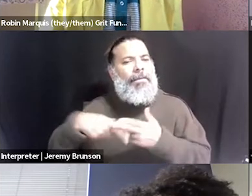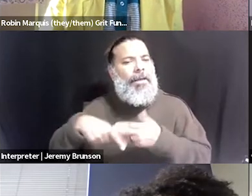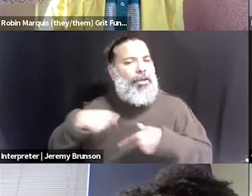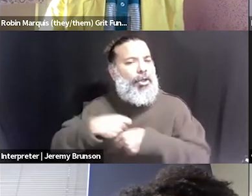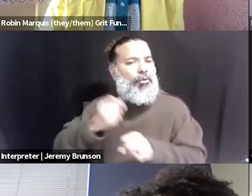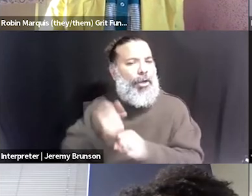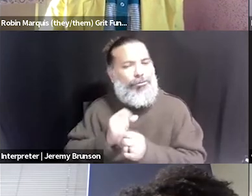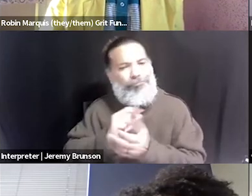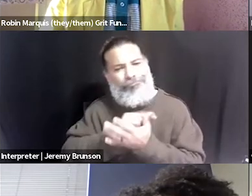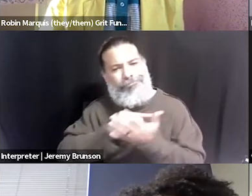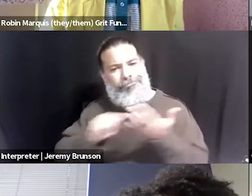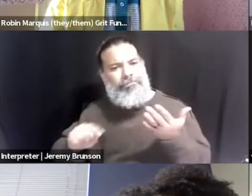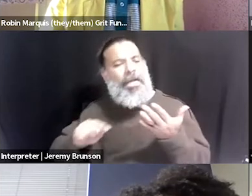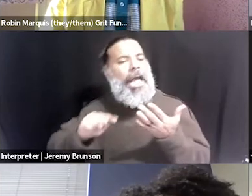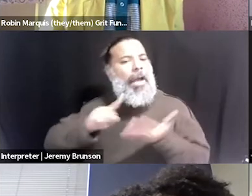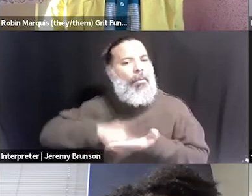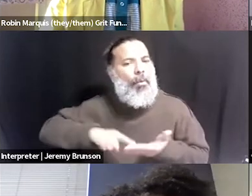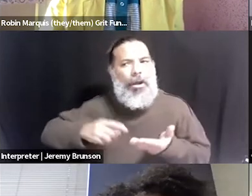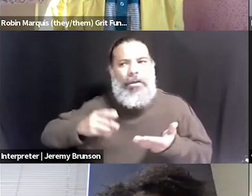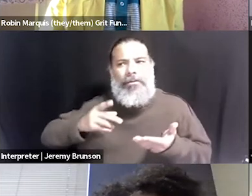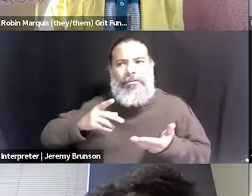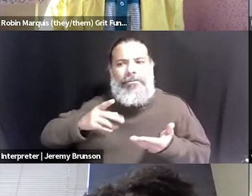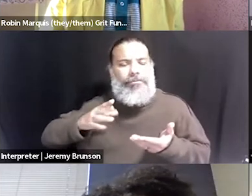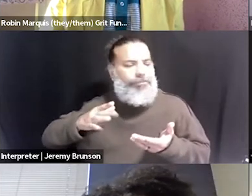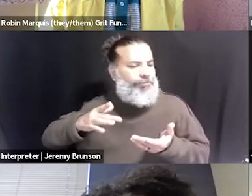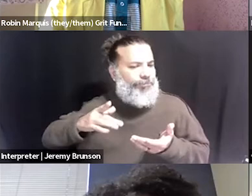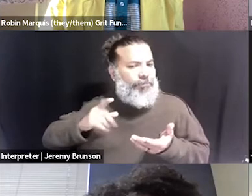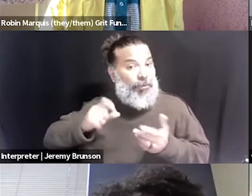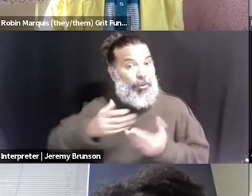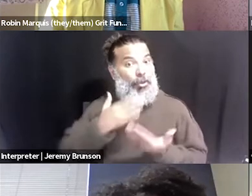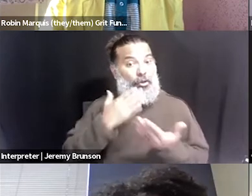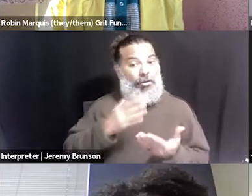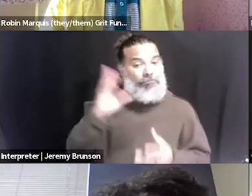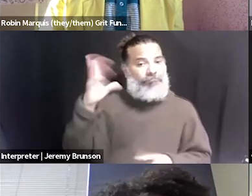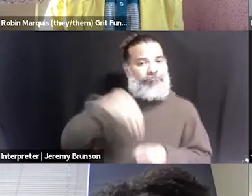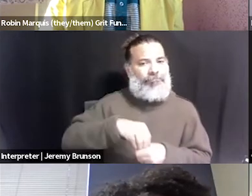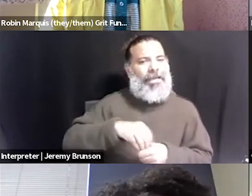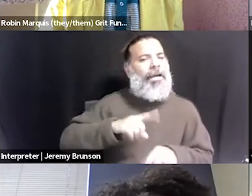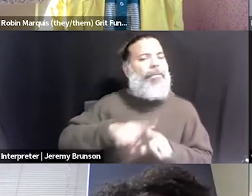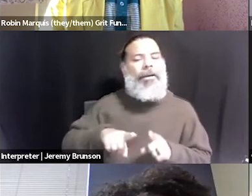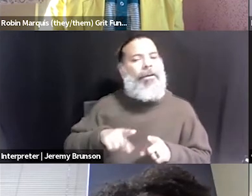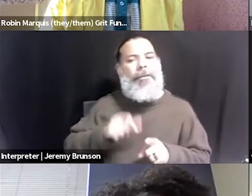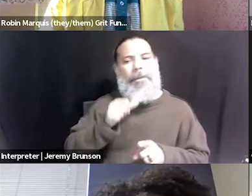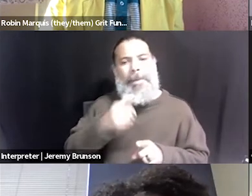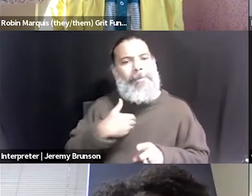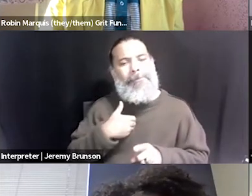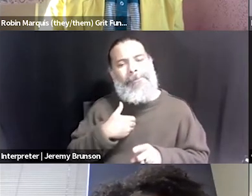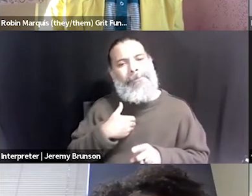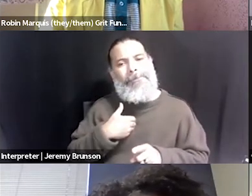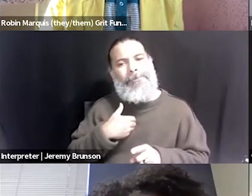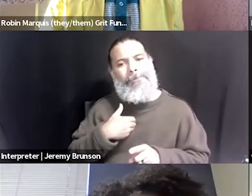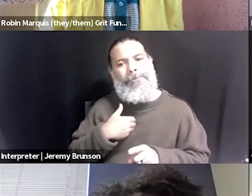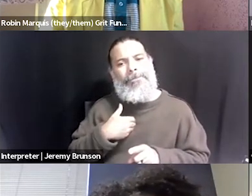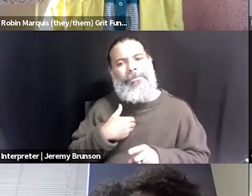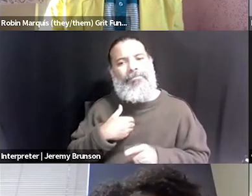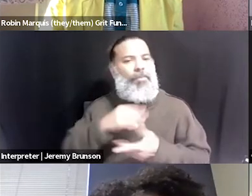and what kinds of things would be good in there, but I don't have like the rubric that